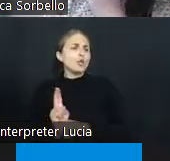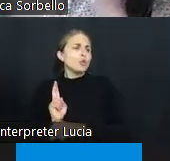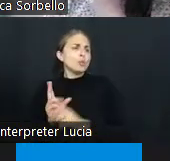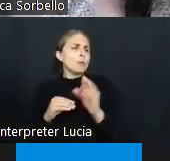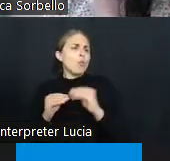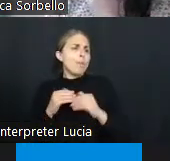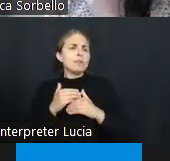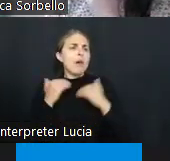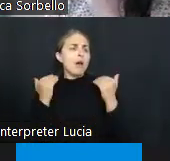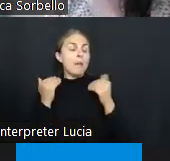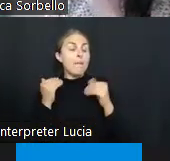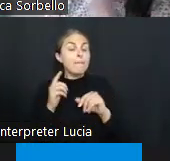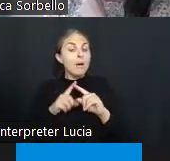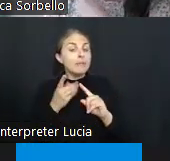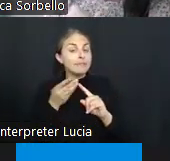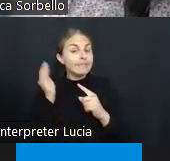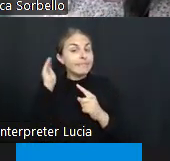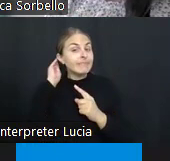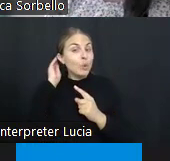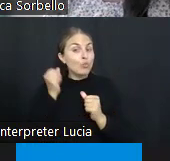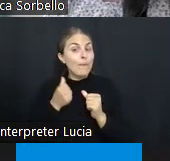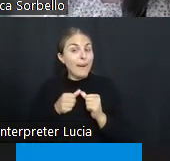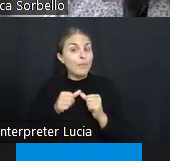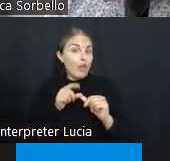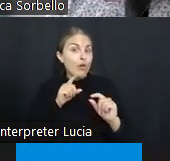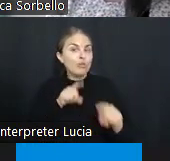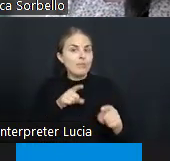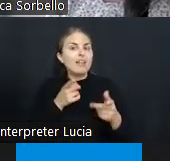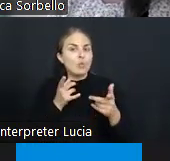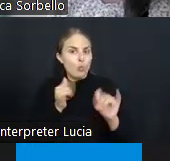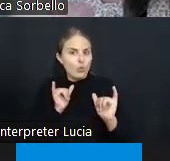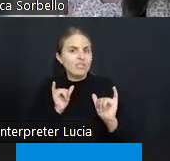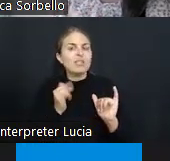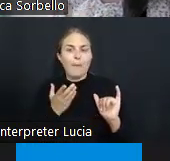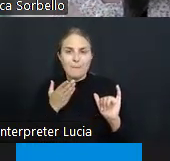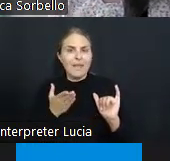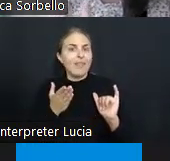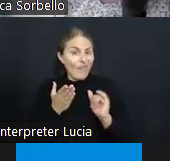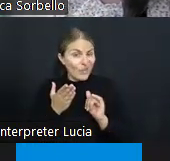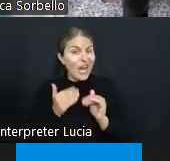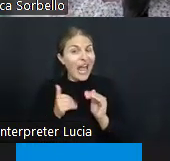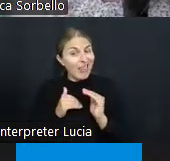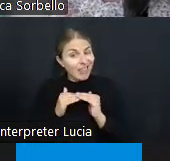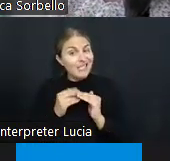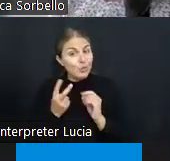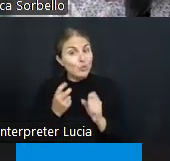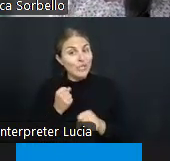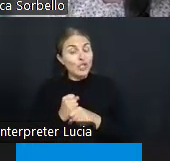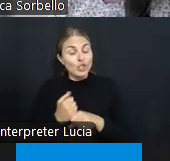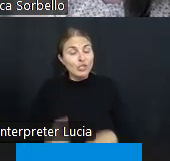confidence and skills to be able to have these conversations. Because, you know, despite the fact that